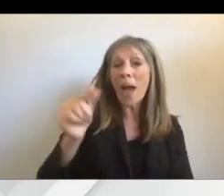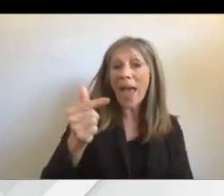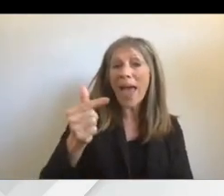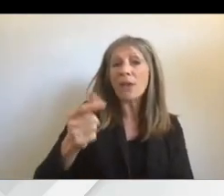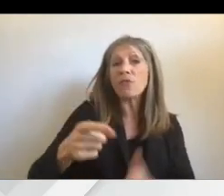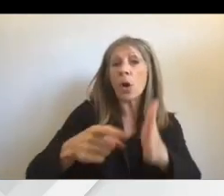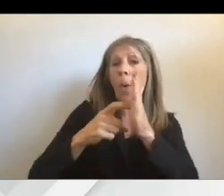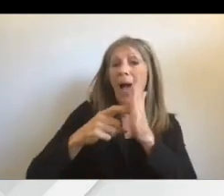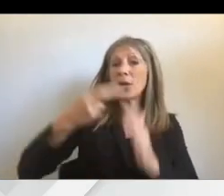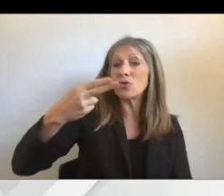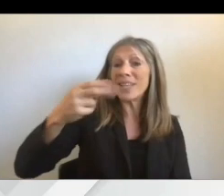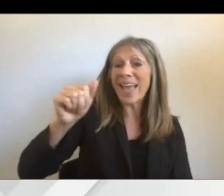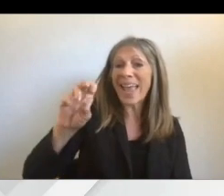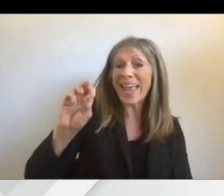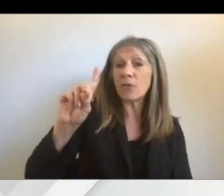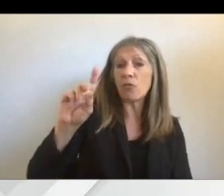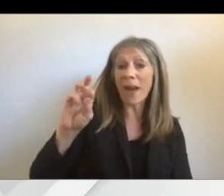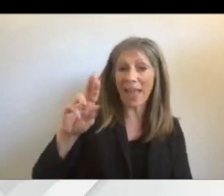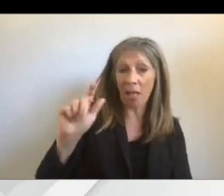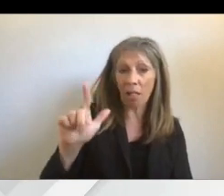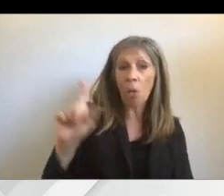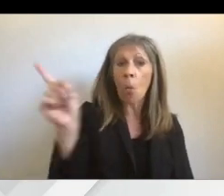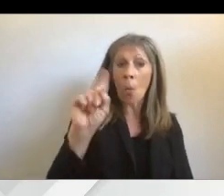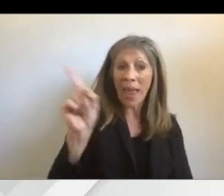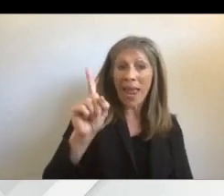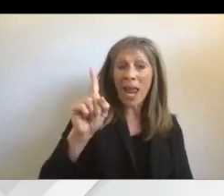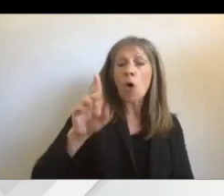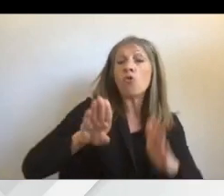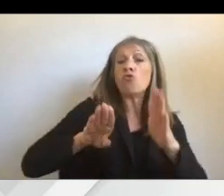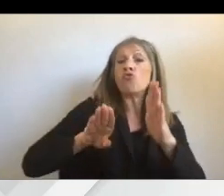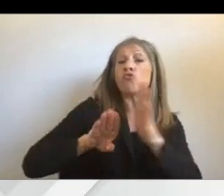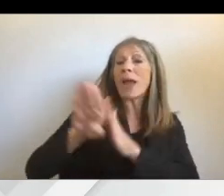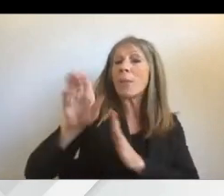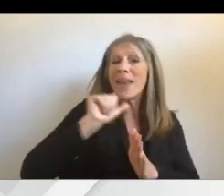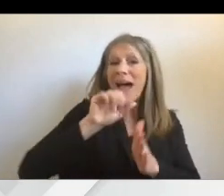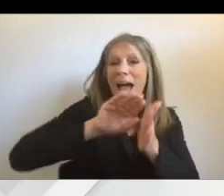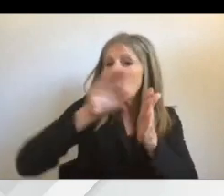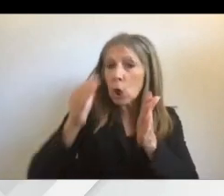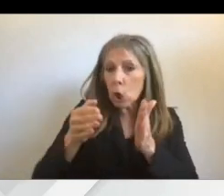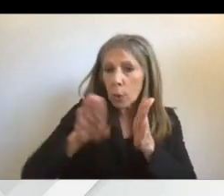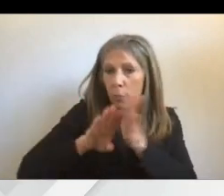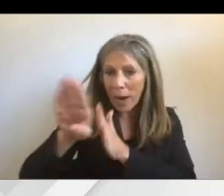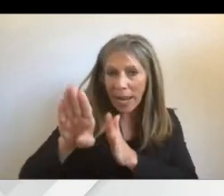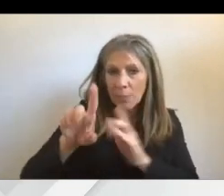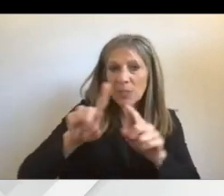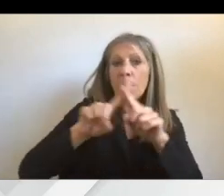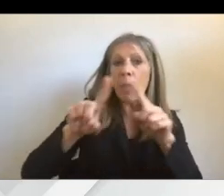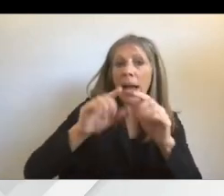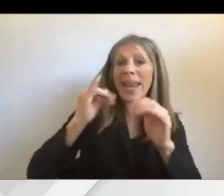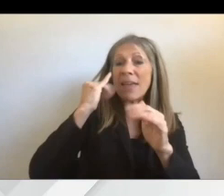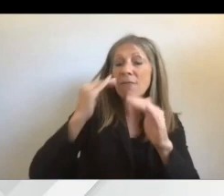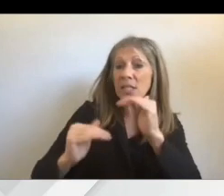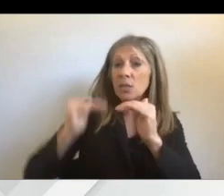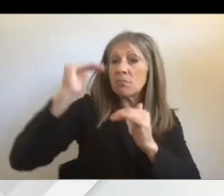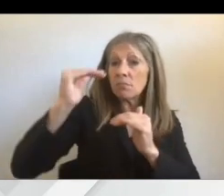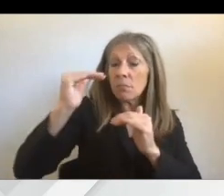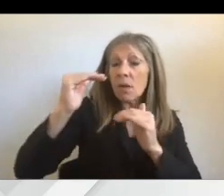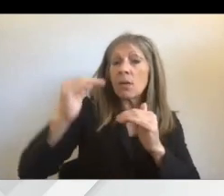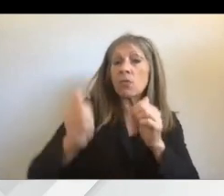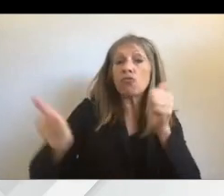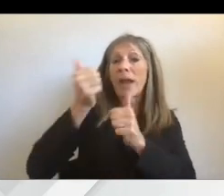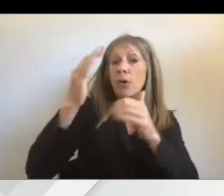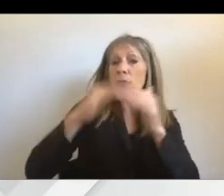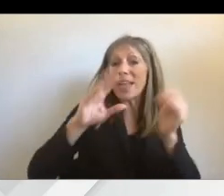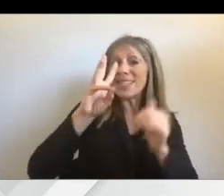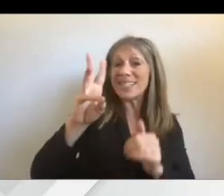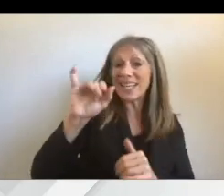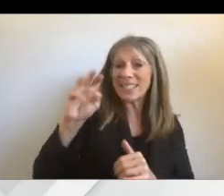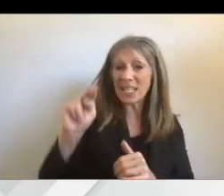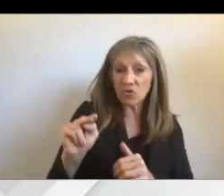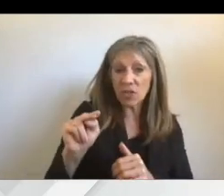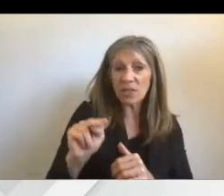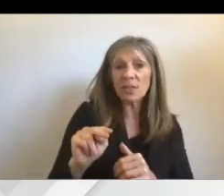on ramp runs (not curb ramps) with a rise greater than 6 inches, and on stairs. The Board has taken